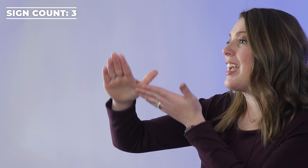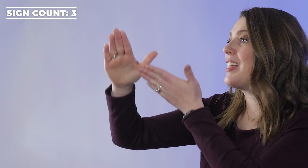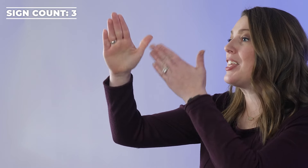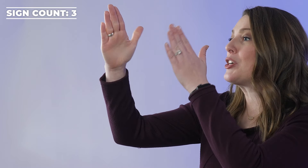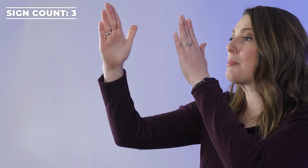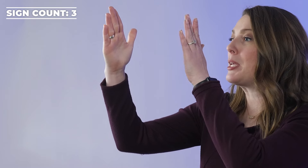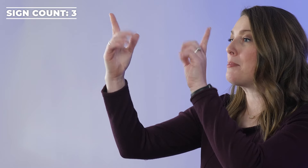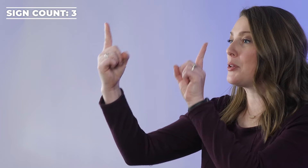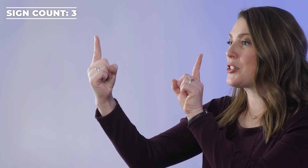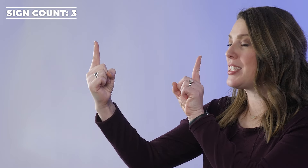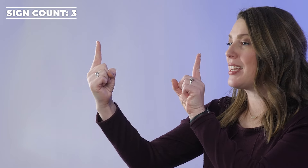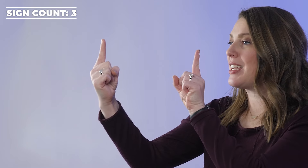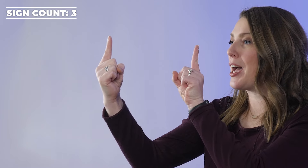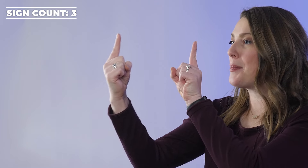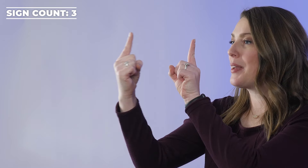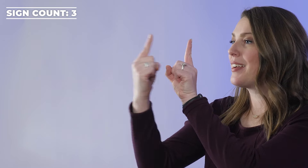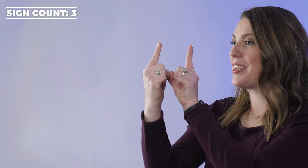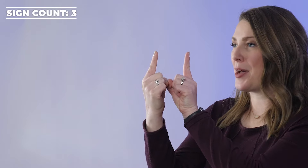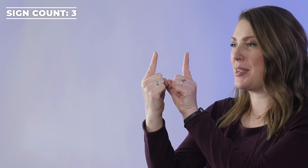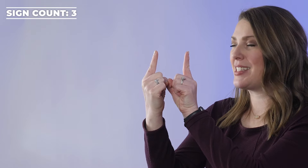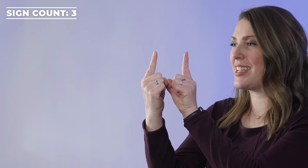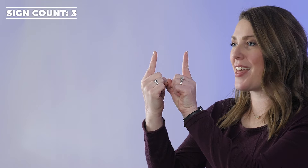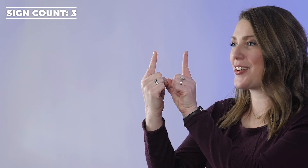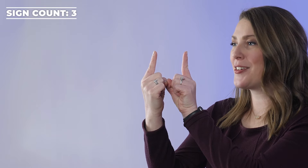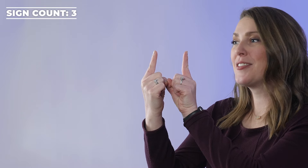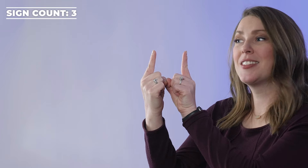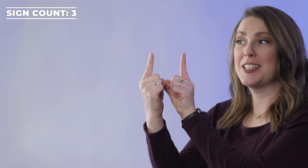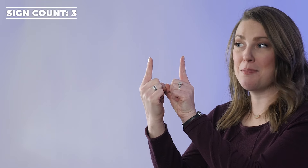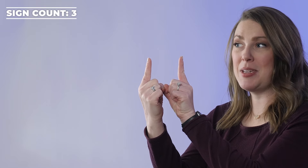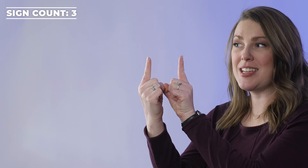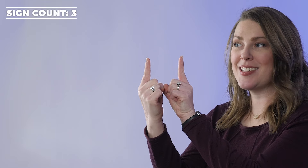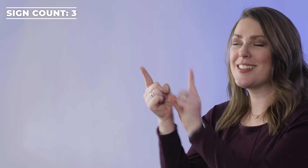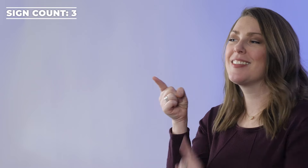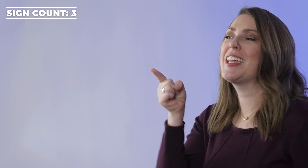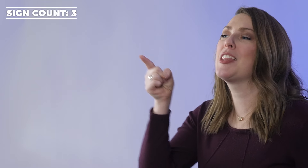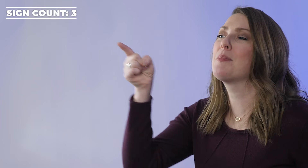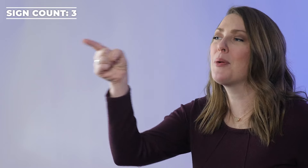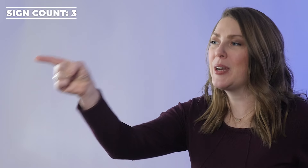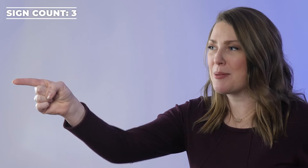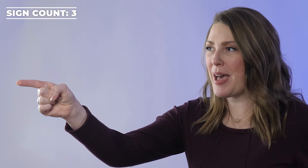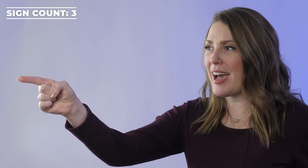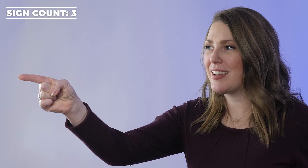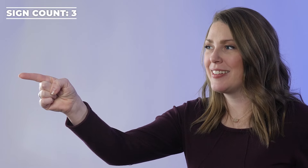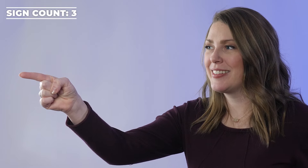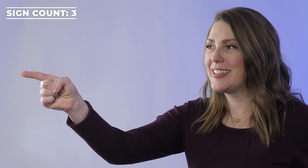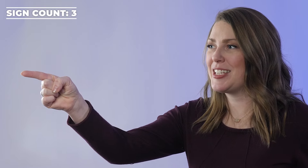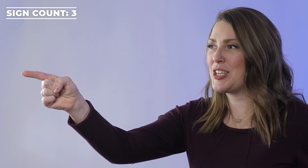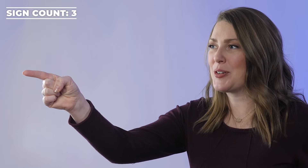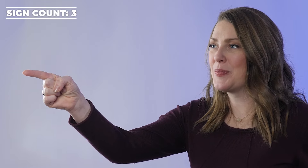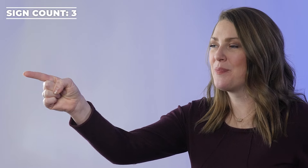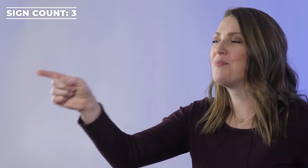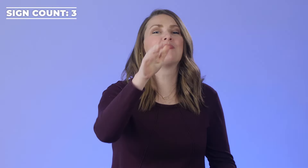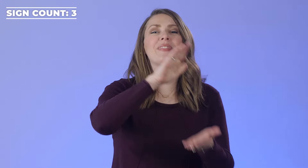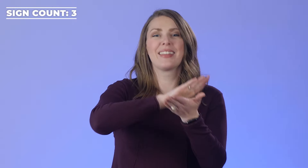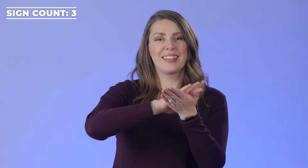And then your people are standing up, coming together to meet. And then pointing back to you.